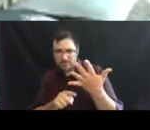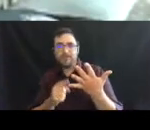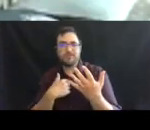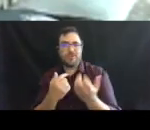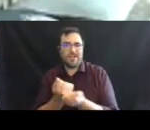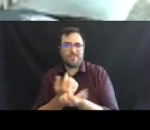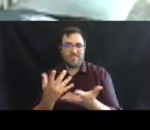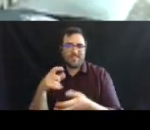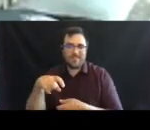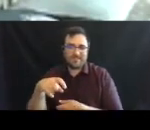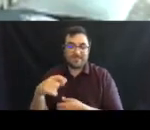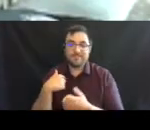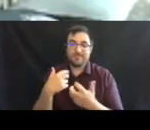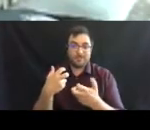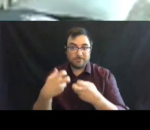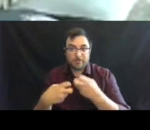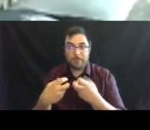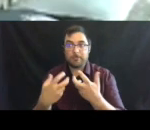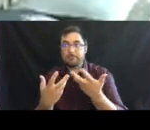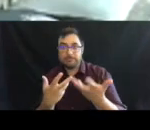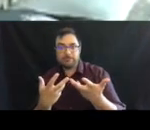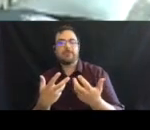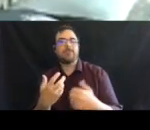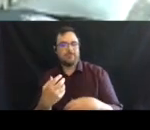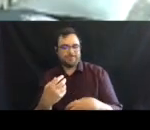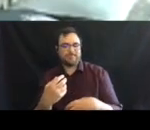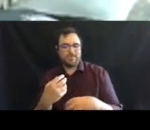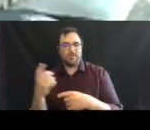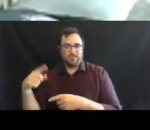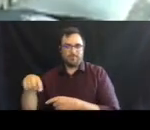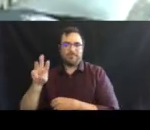to problem-solve any barriers to getting the follow-up care that a family might have.